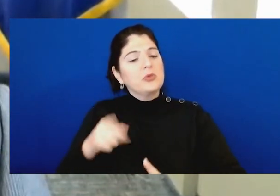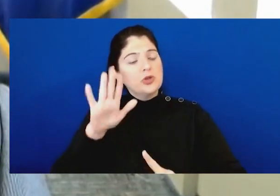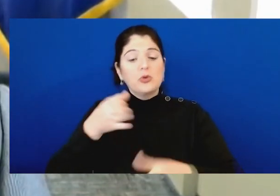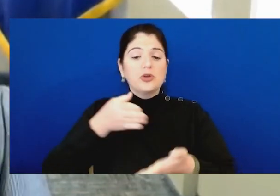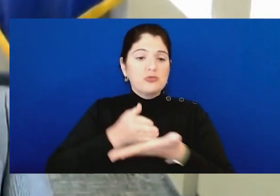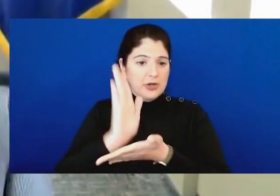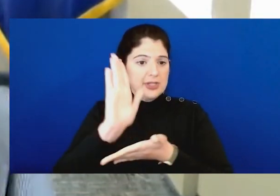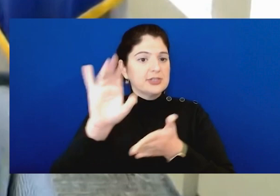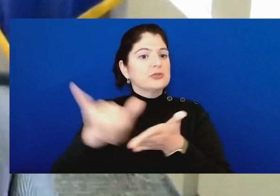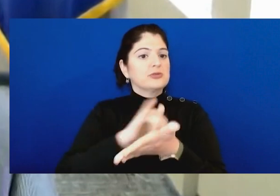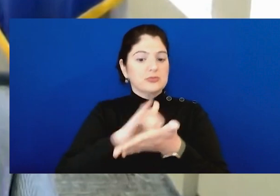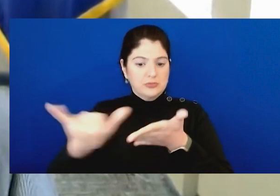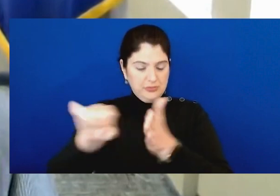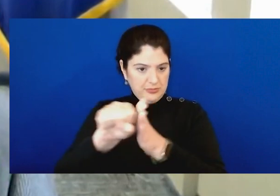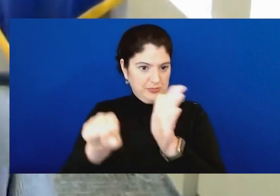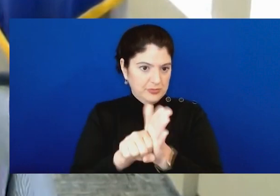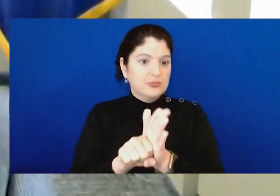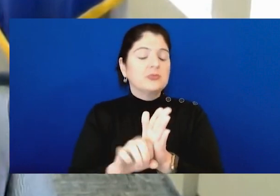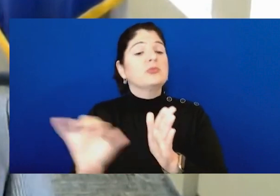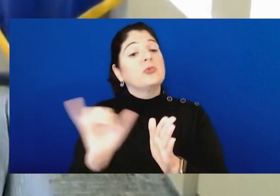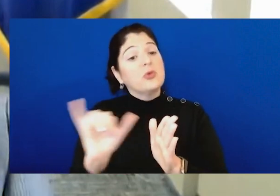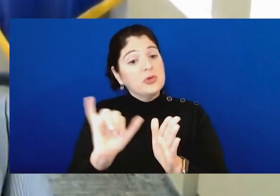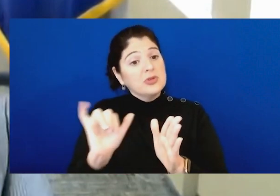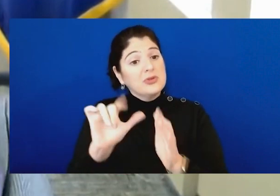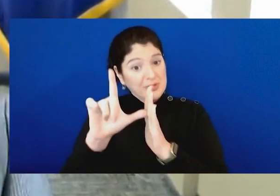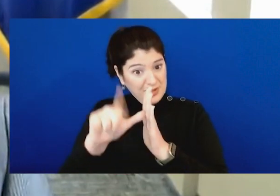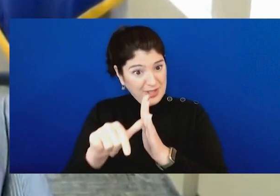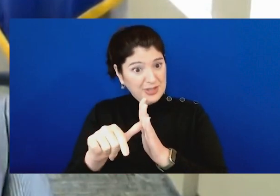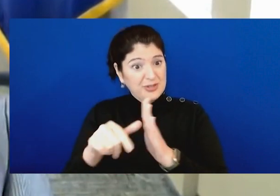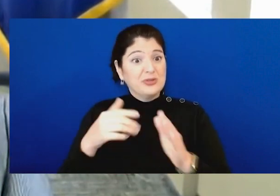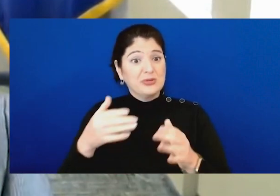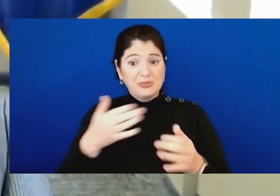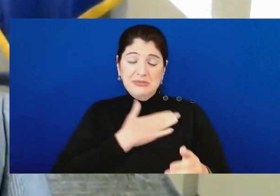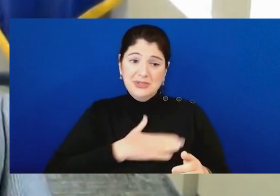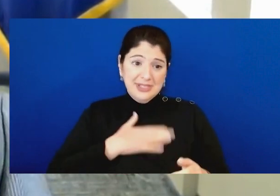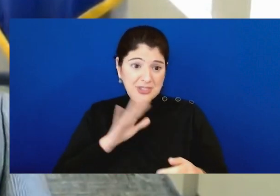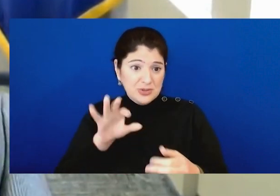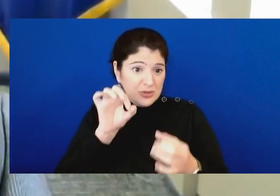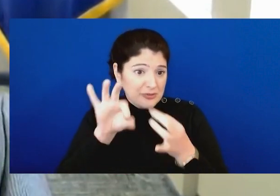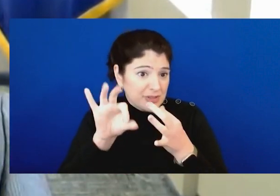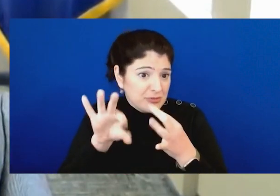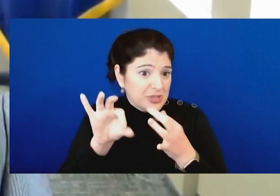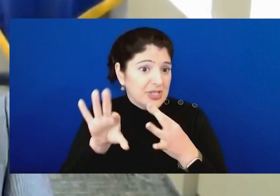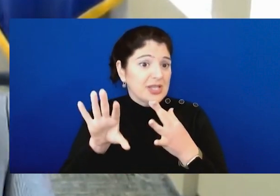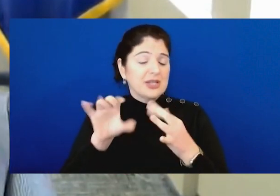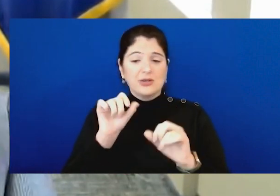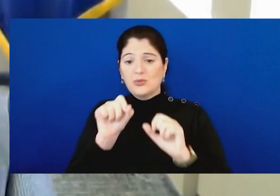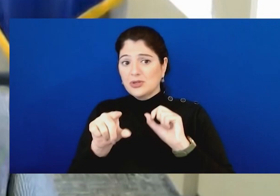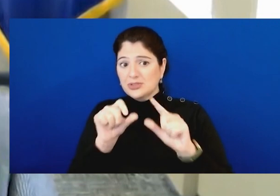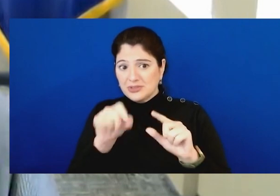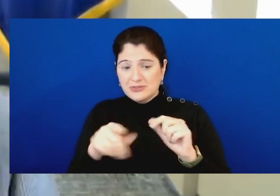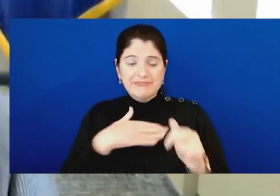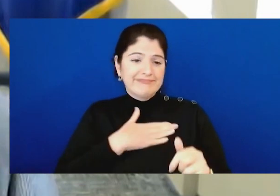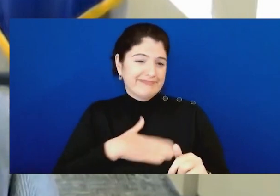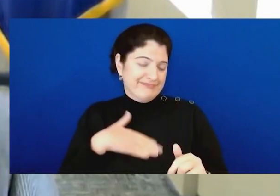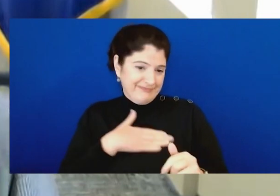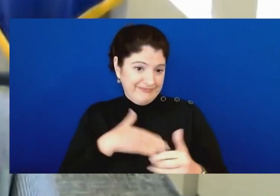We will then ask you to please answer a few questions to help us get your feedback in an organized way. Afterwards, we will invite you to share